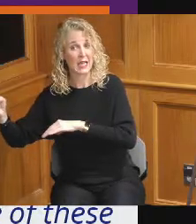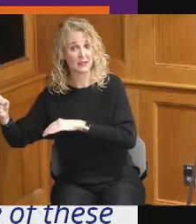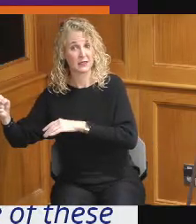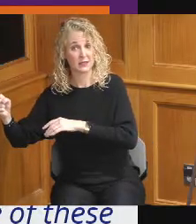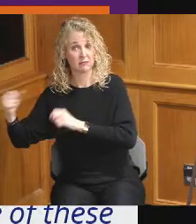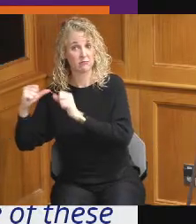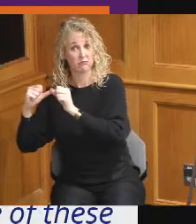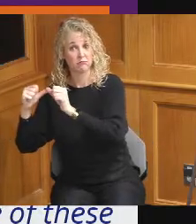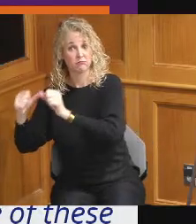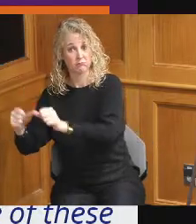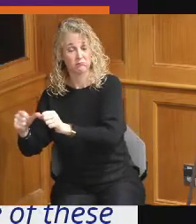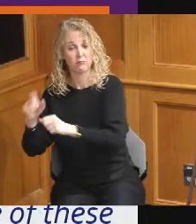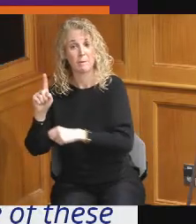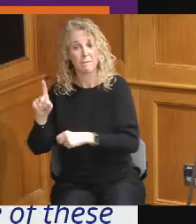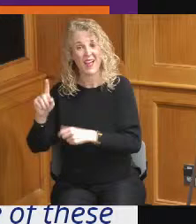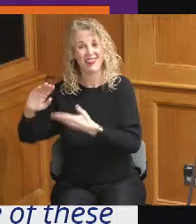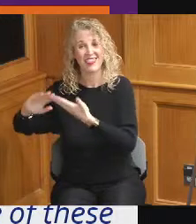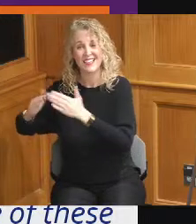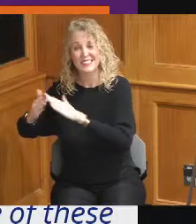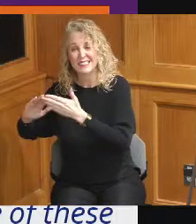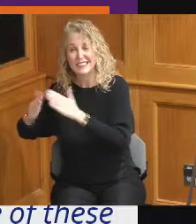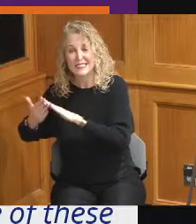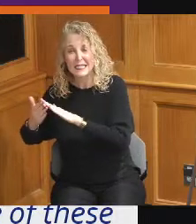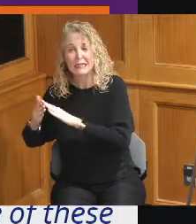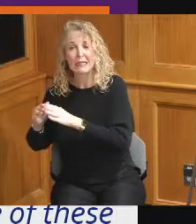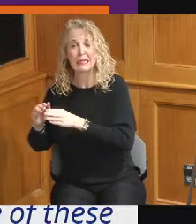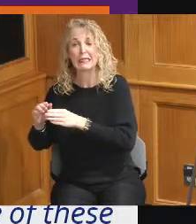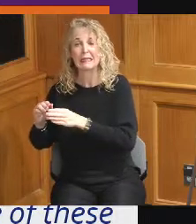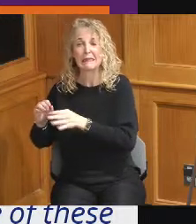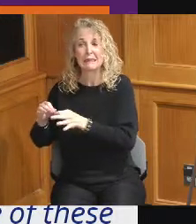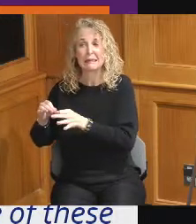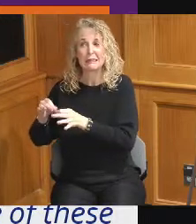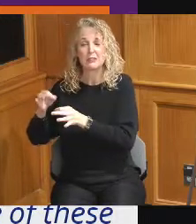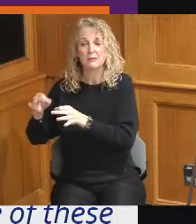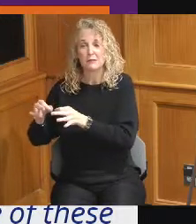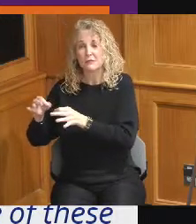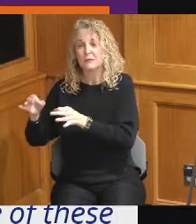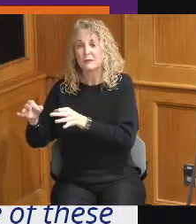they were they were overtime in smaller chunks and that meant we had to sort of wait for those